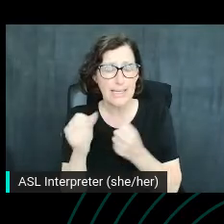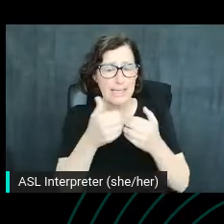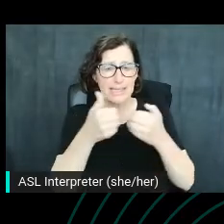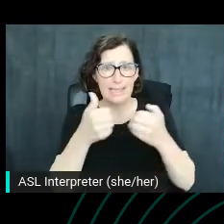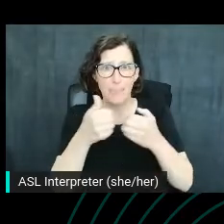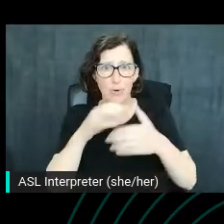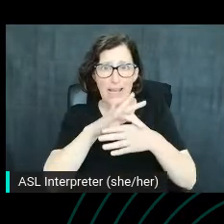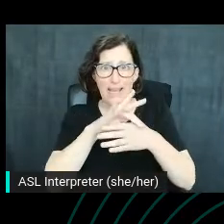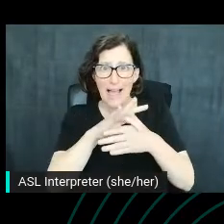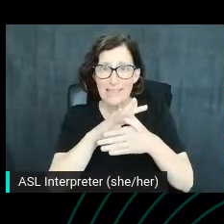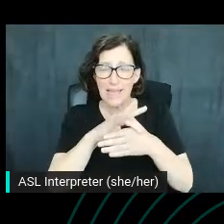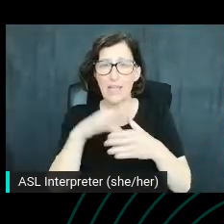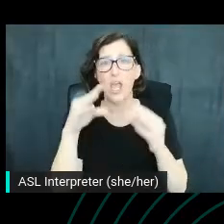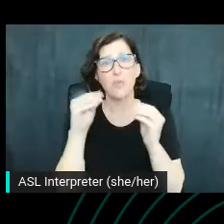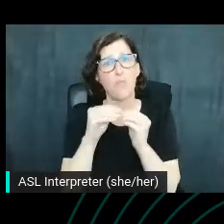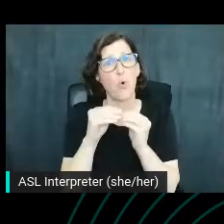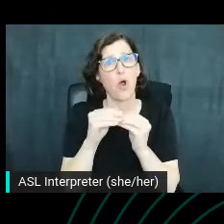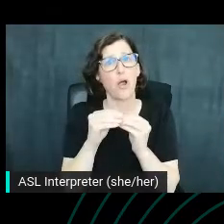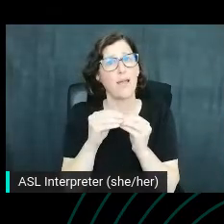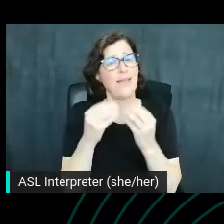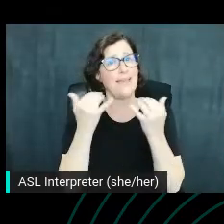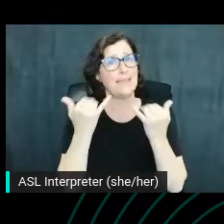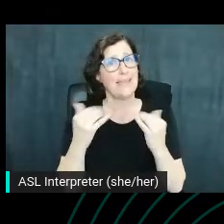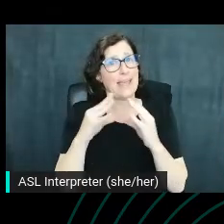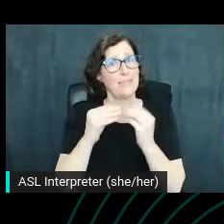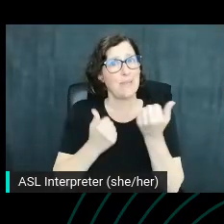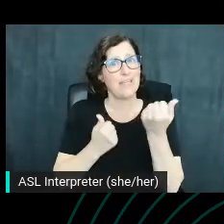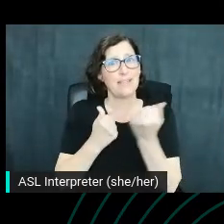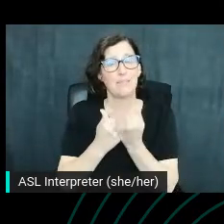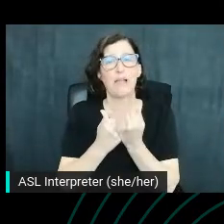This session is sponsored by our long-time partner Cinevative